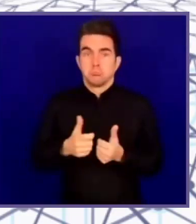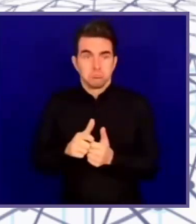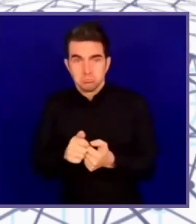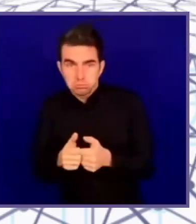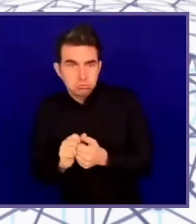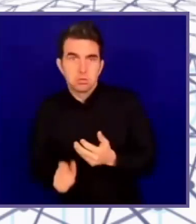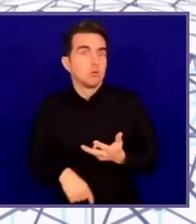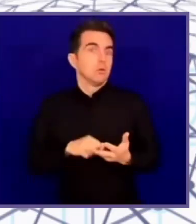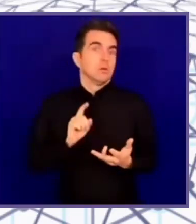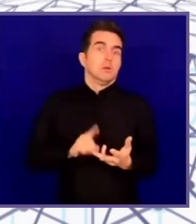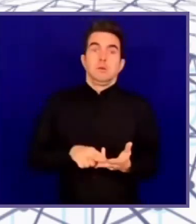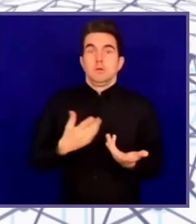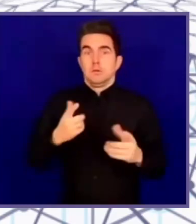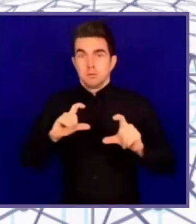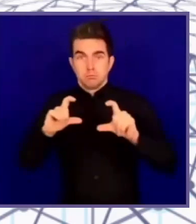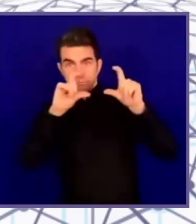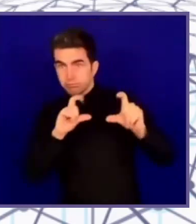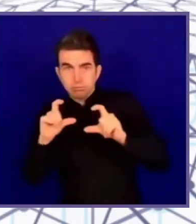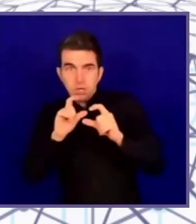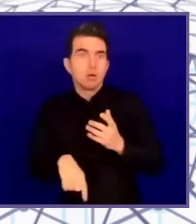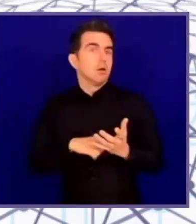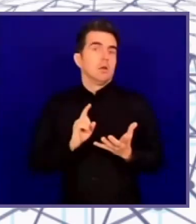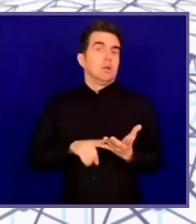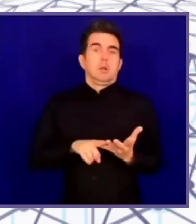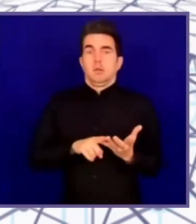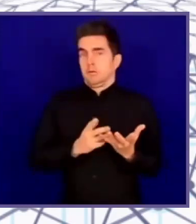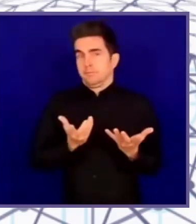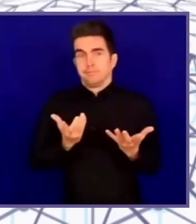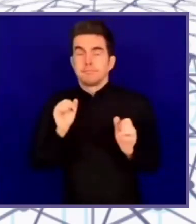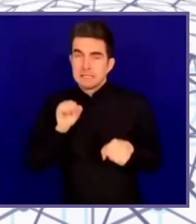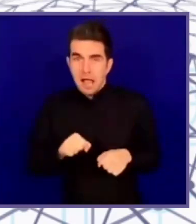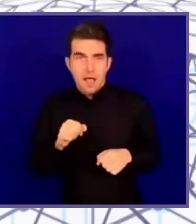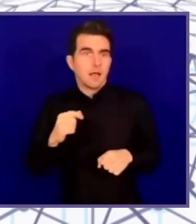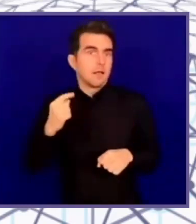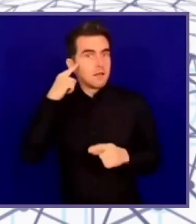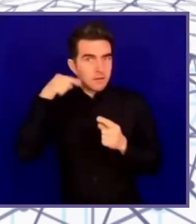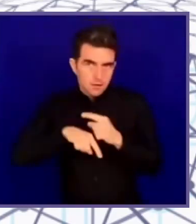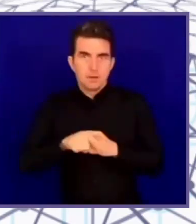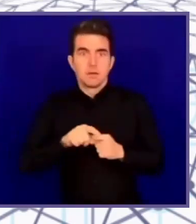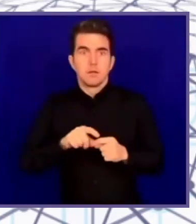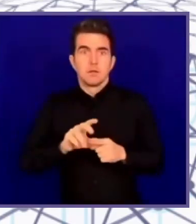smart earphones, with our technology in it and our technologies down to one millimetre square sensor,